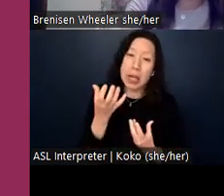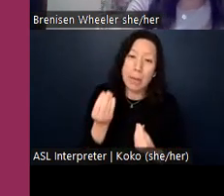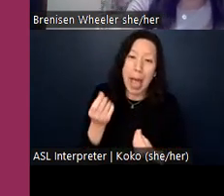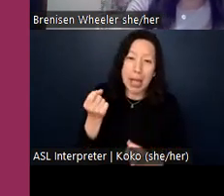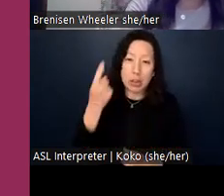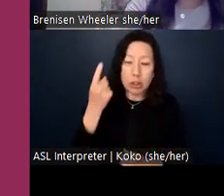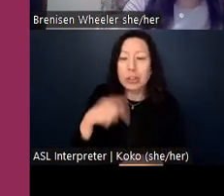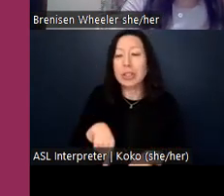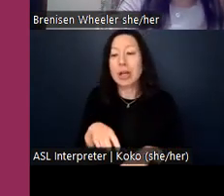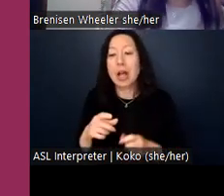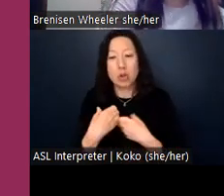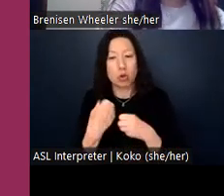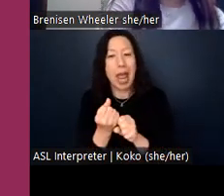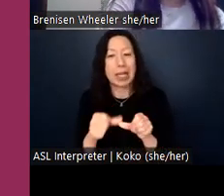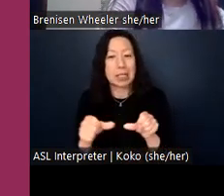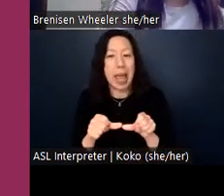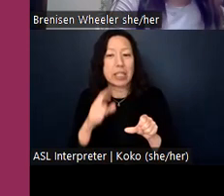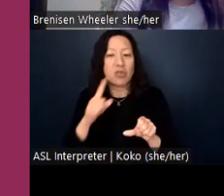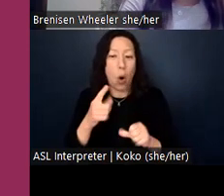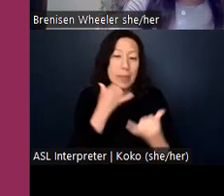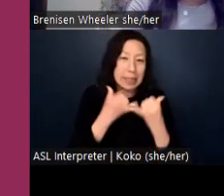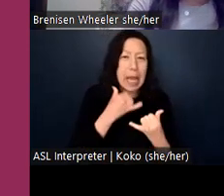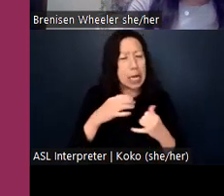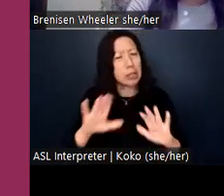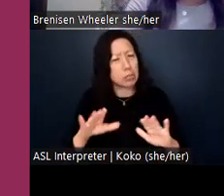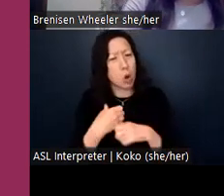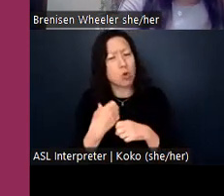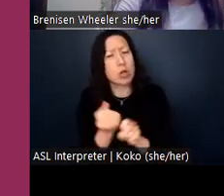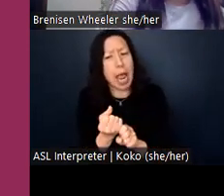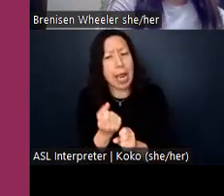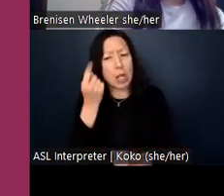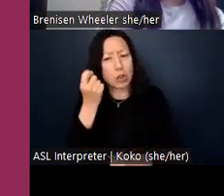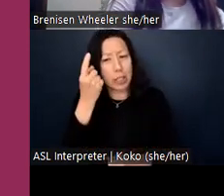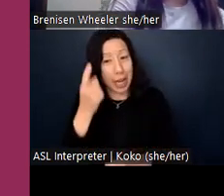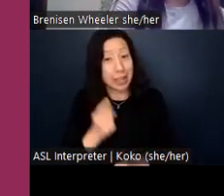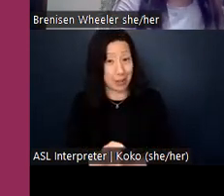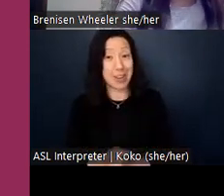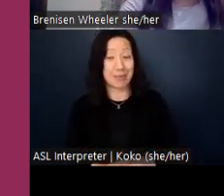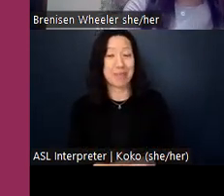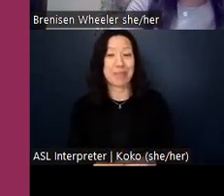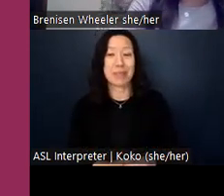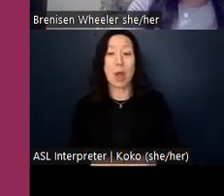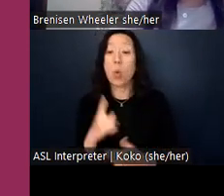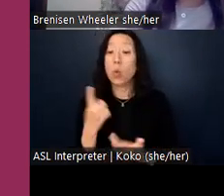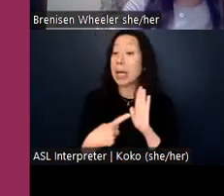mistakes and understanding right 13:24:11 One example of collaboration could